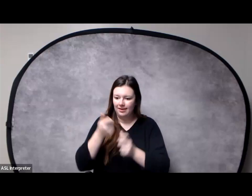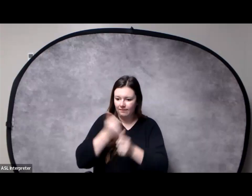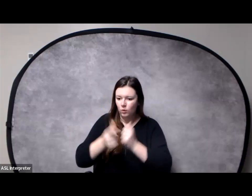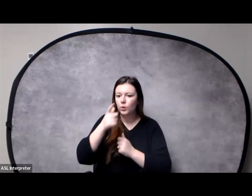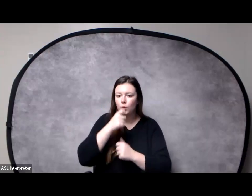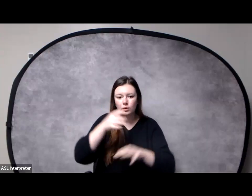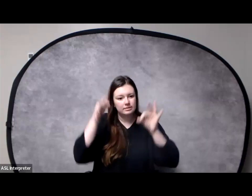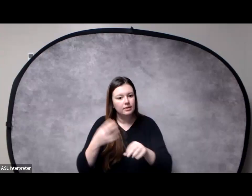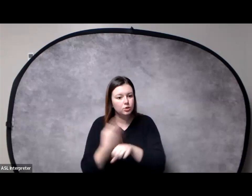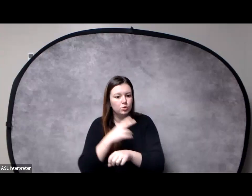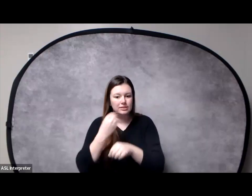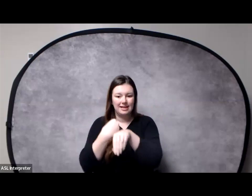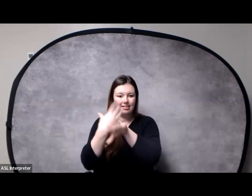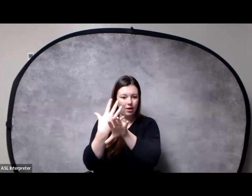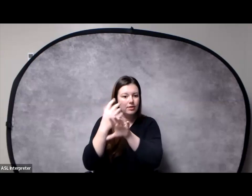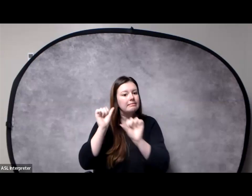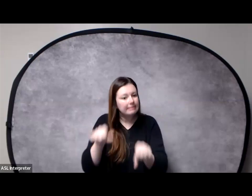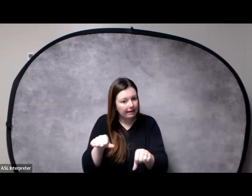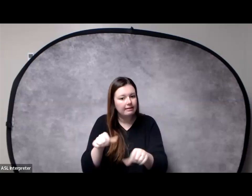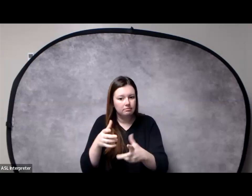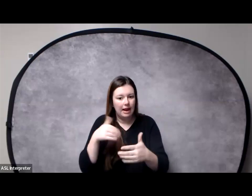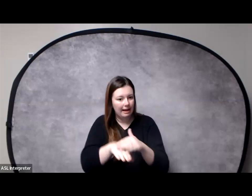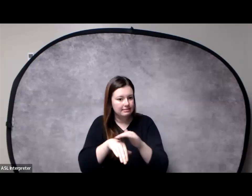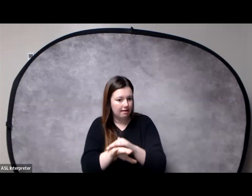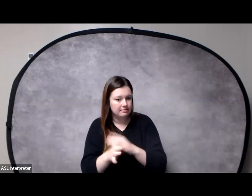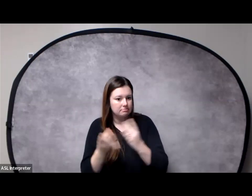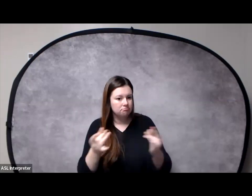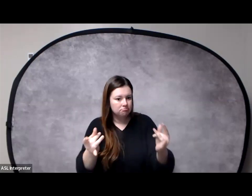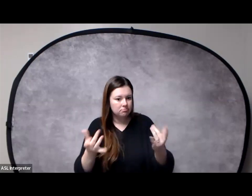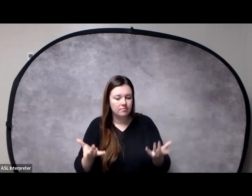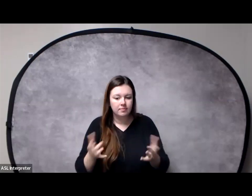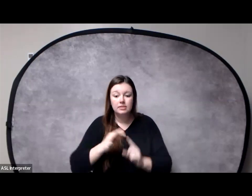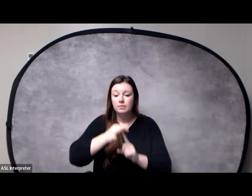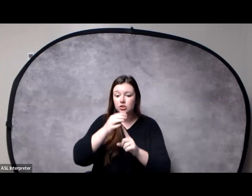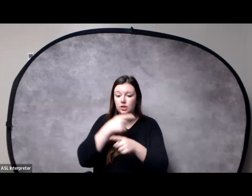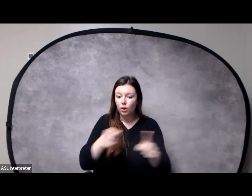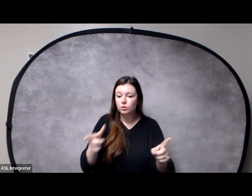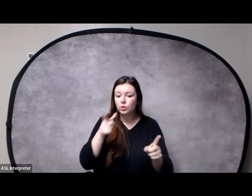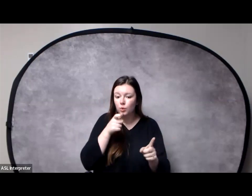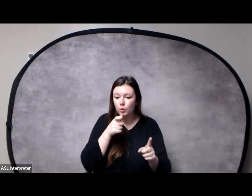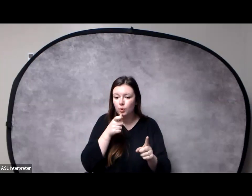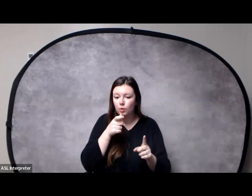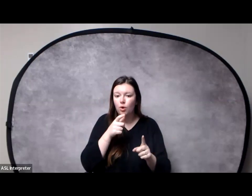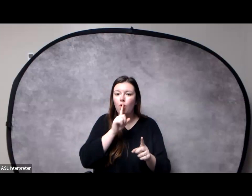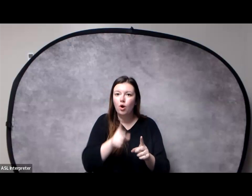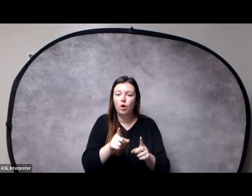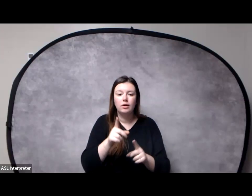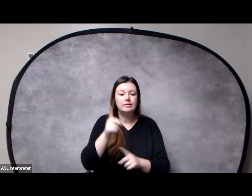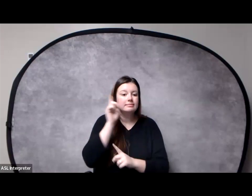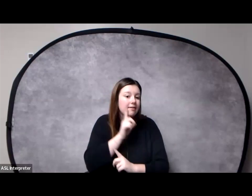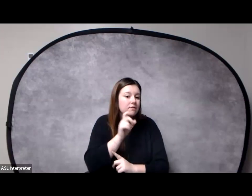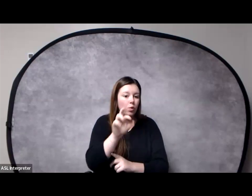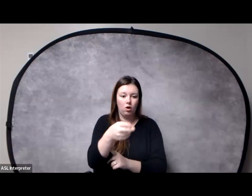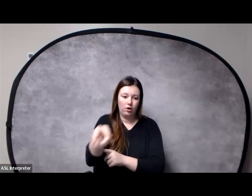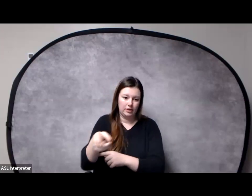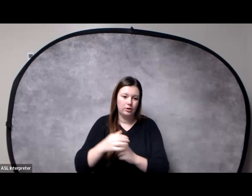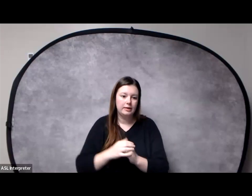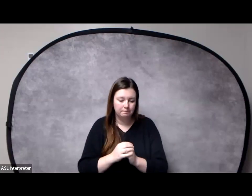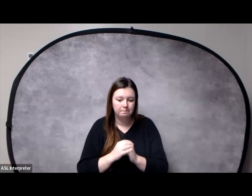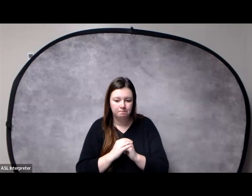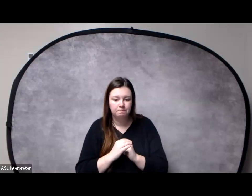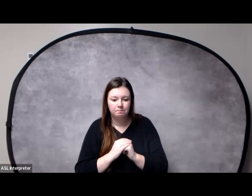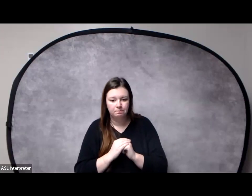can actually access it, especially those who are deaf or hard of hearing.